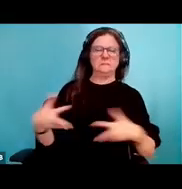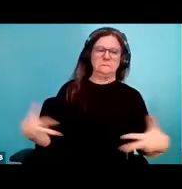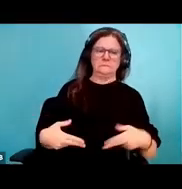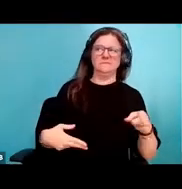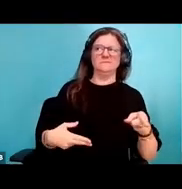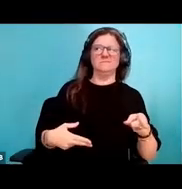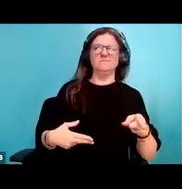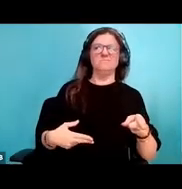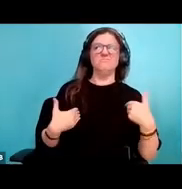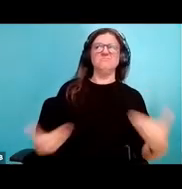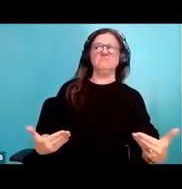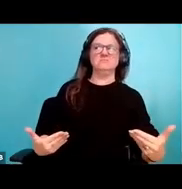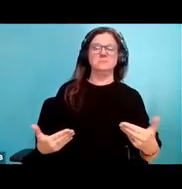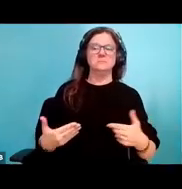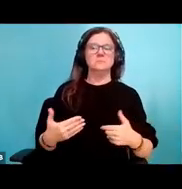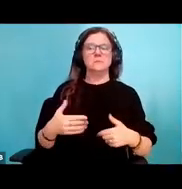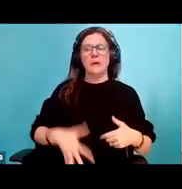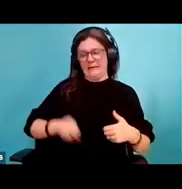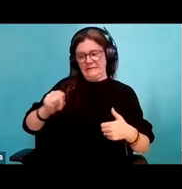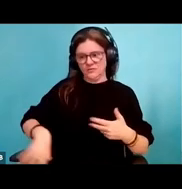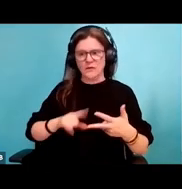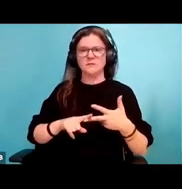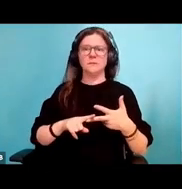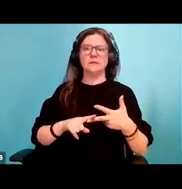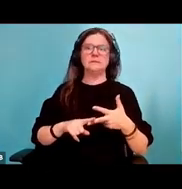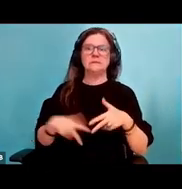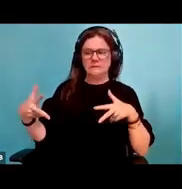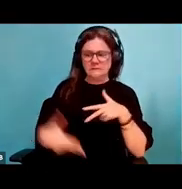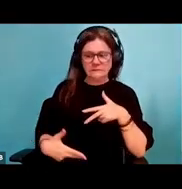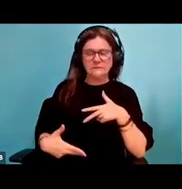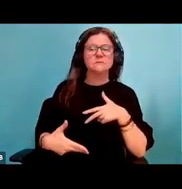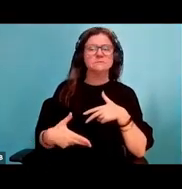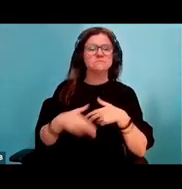sterilizations, hysterectomies, vasectomies, etc. will improve their child’s quality